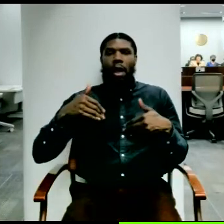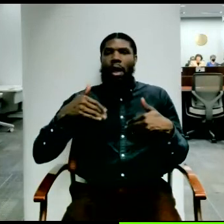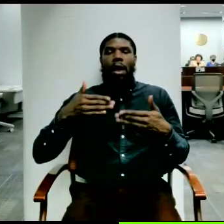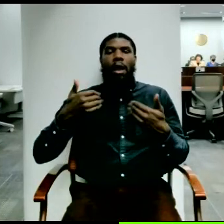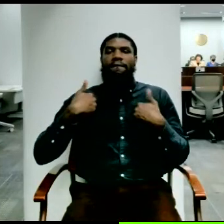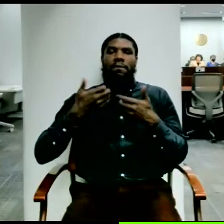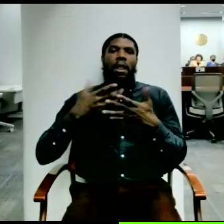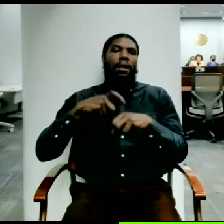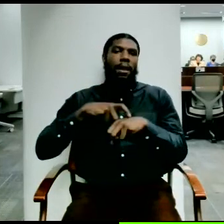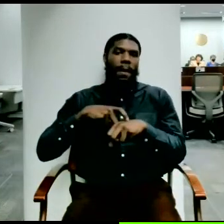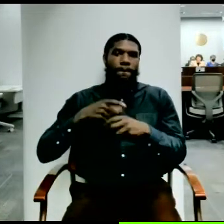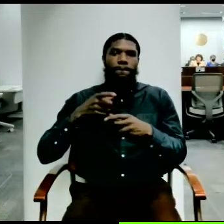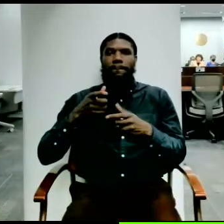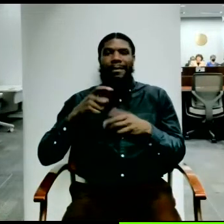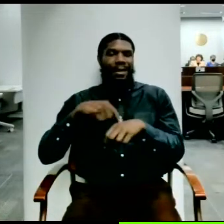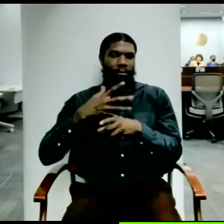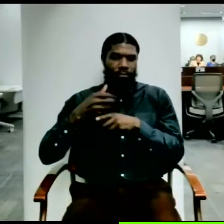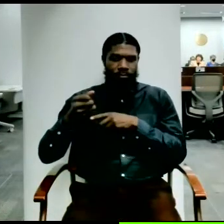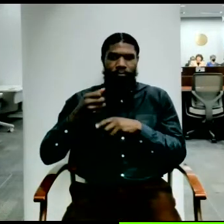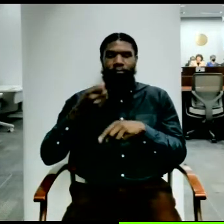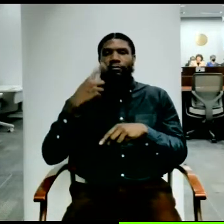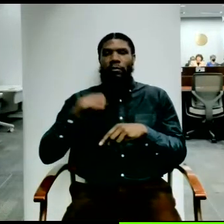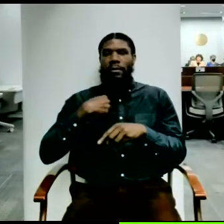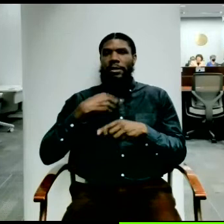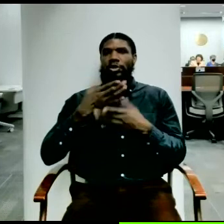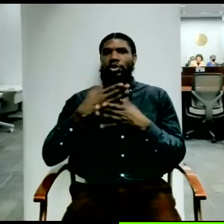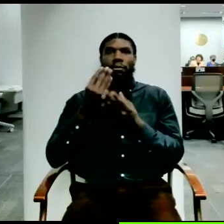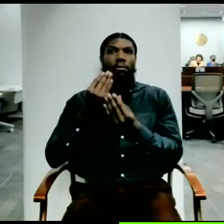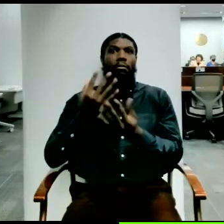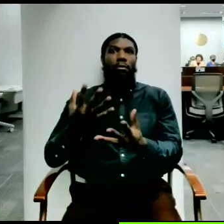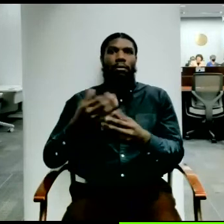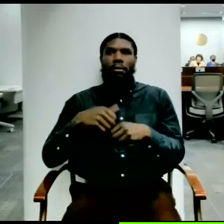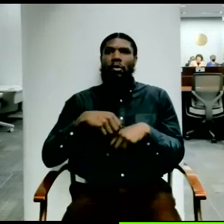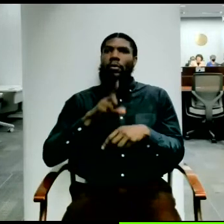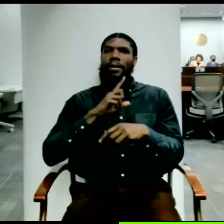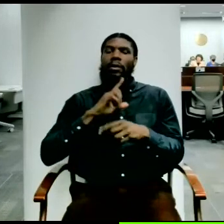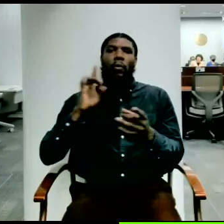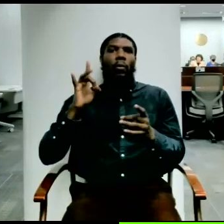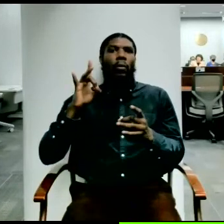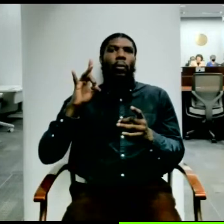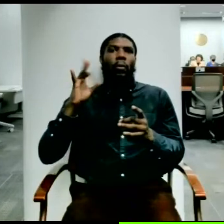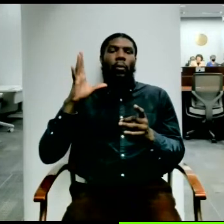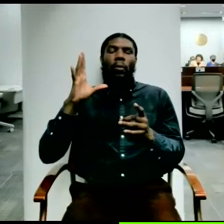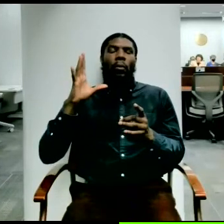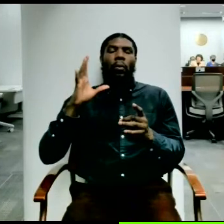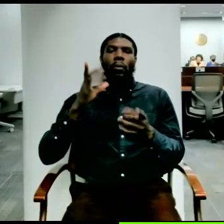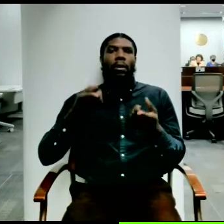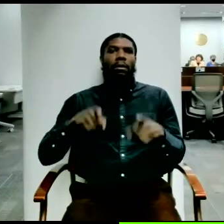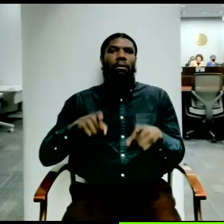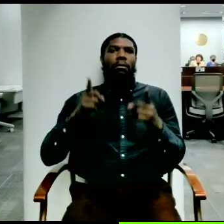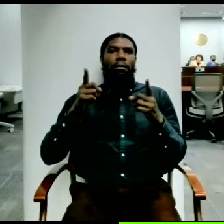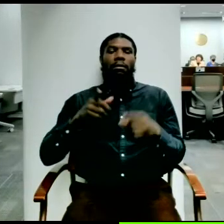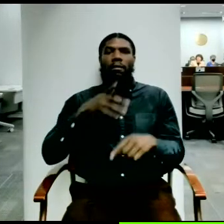was also a particularly troubling incidents involving a female employee who was harassed,